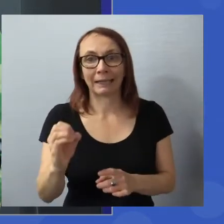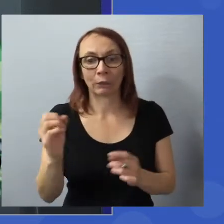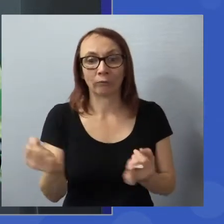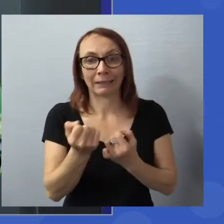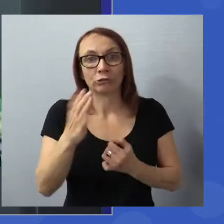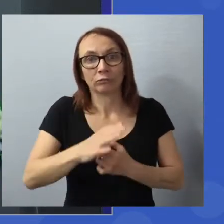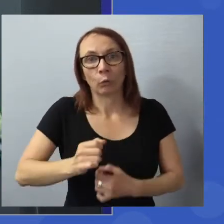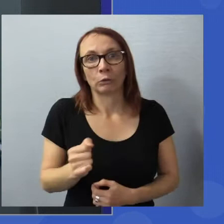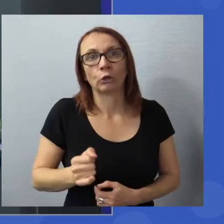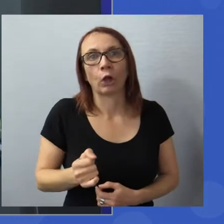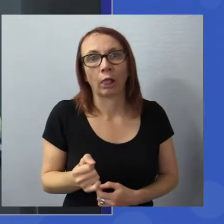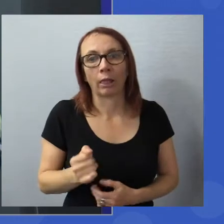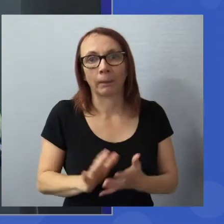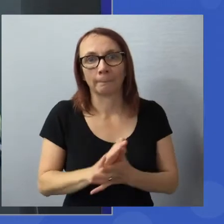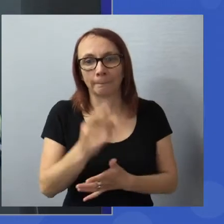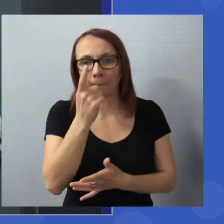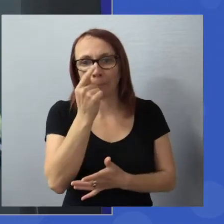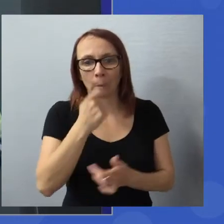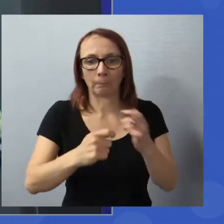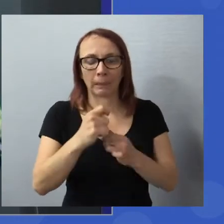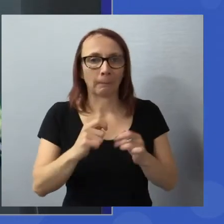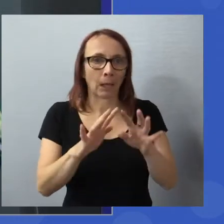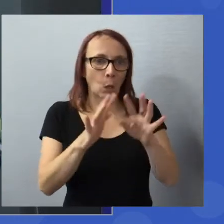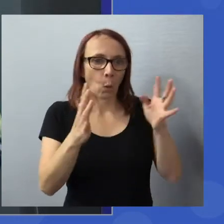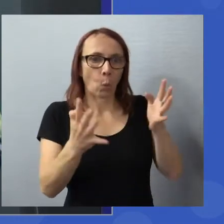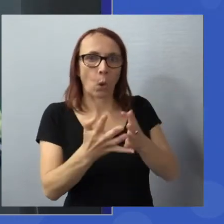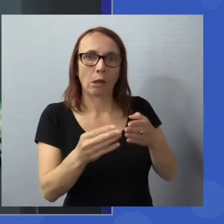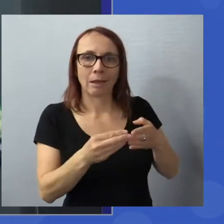become a world leader in an industry which is vital to the future prosperity